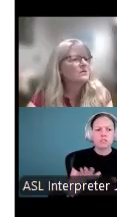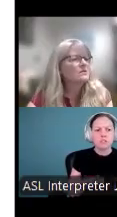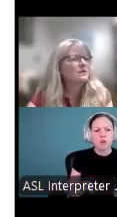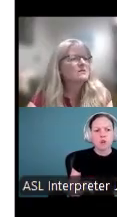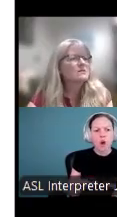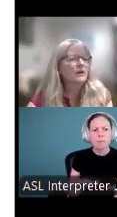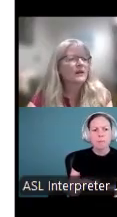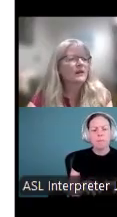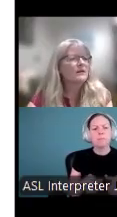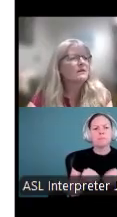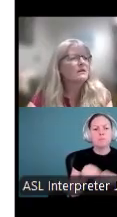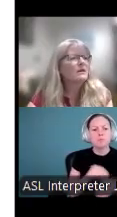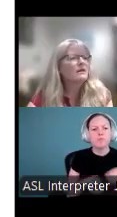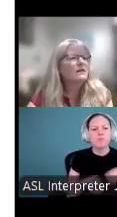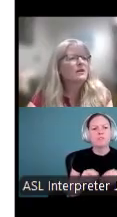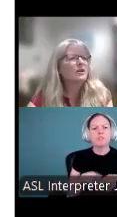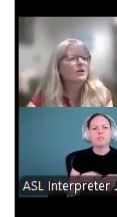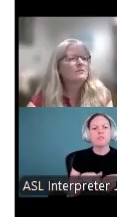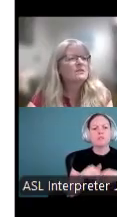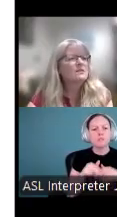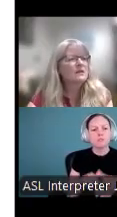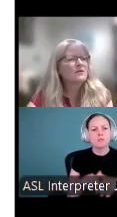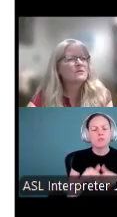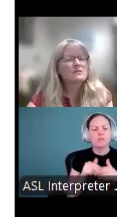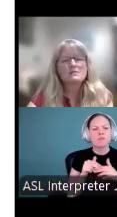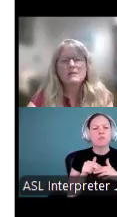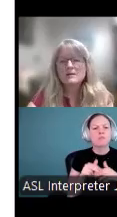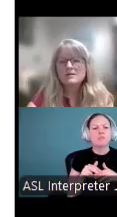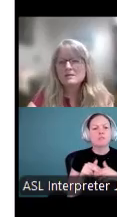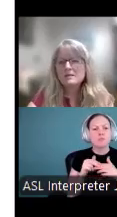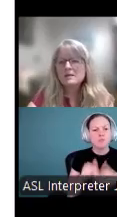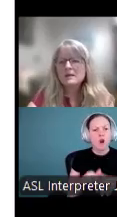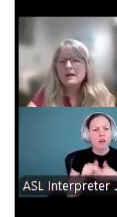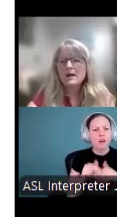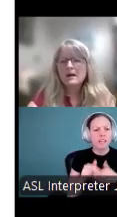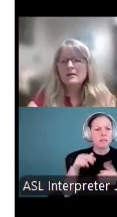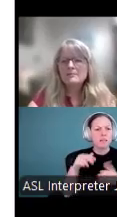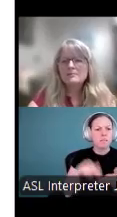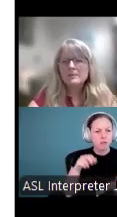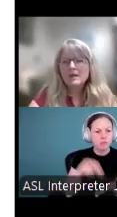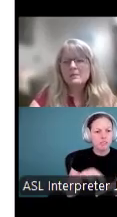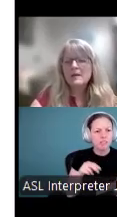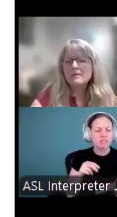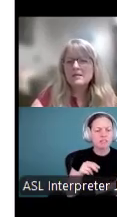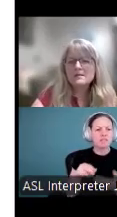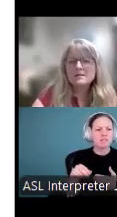bouncing, swaying. They can come to sounds and smells. Babies